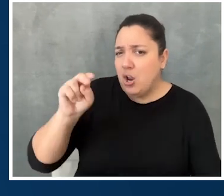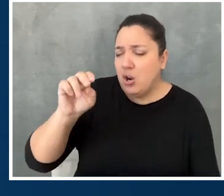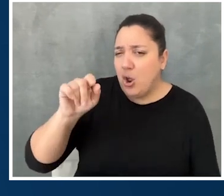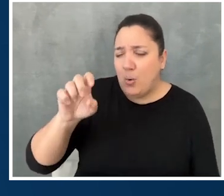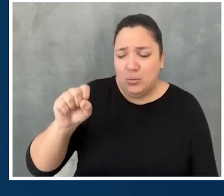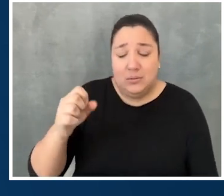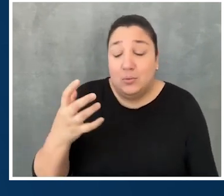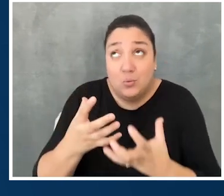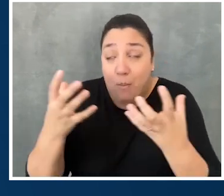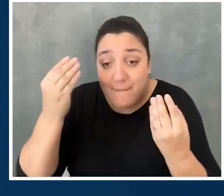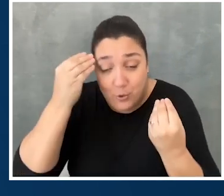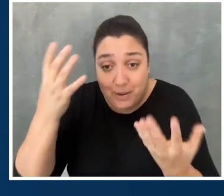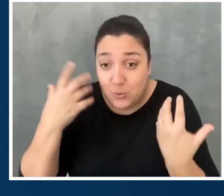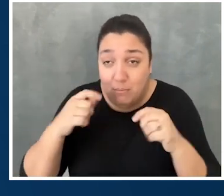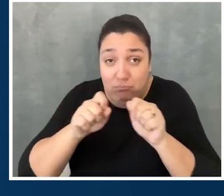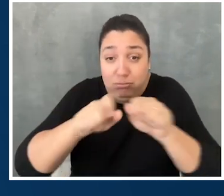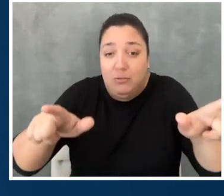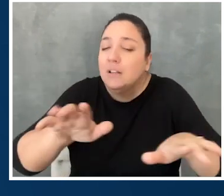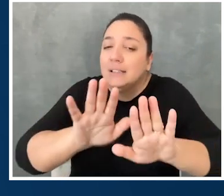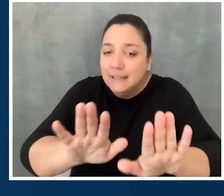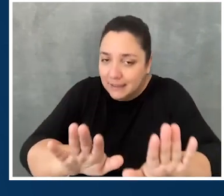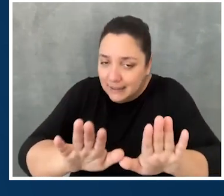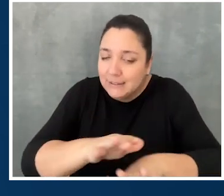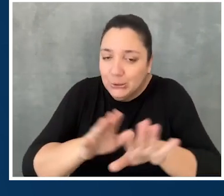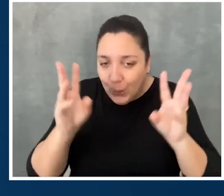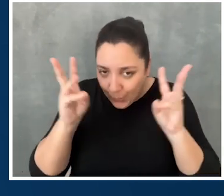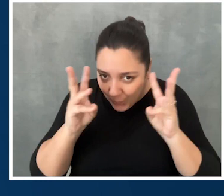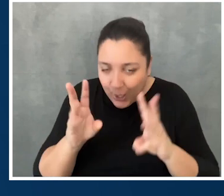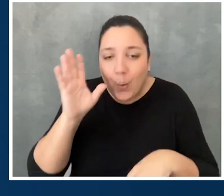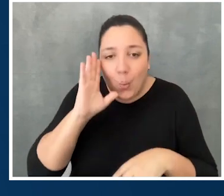about your organization, so don't worry, audience, we are going to put all of this information in the notes